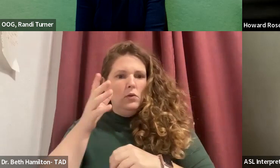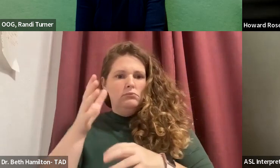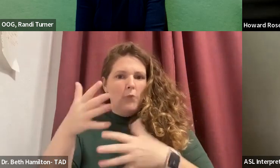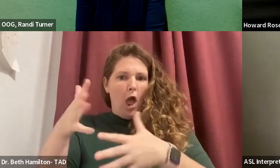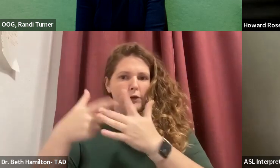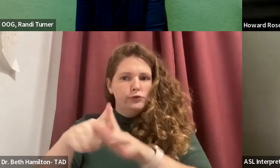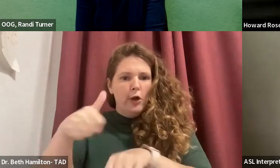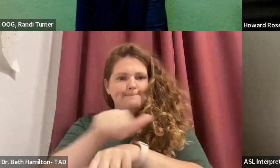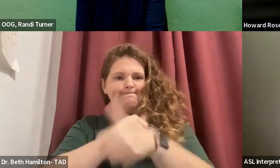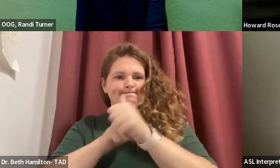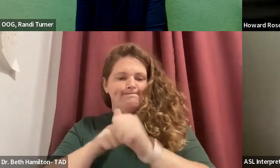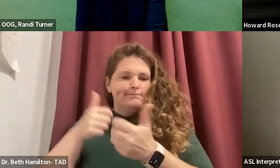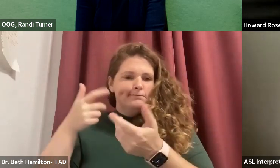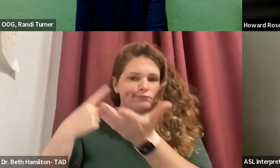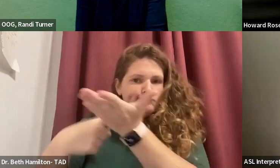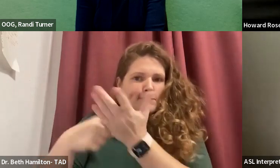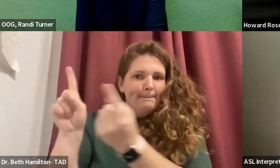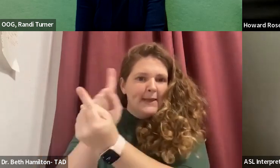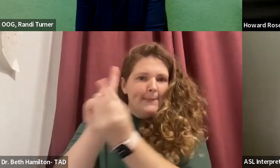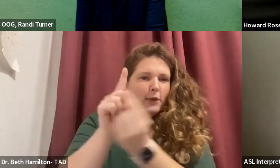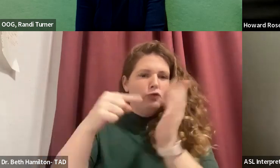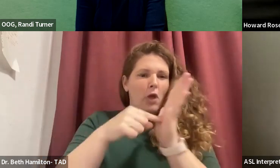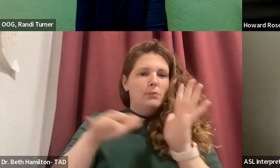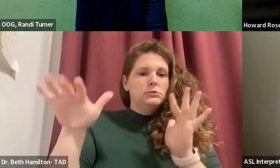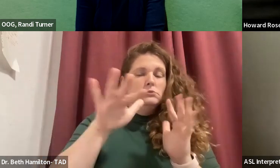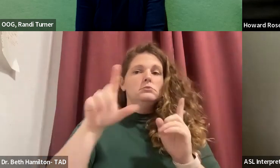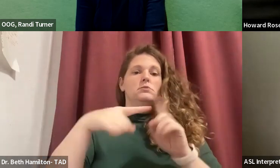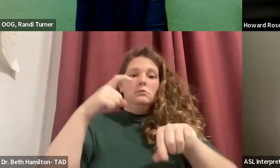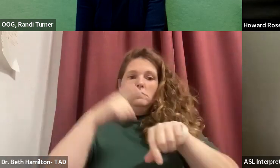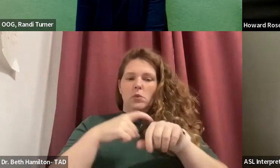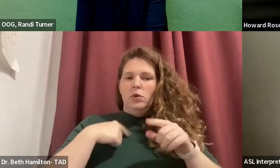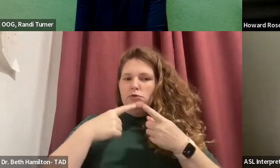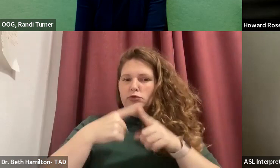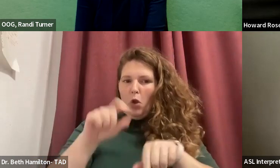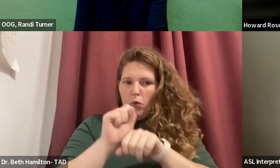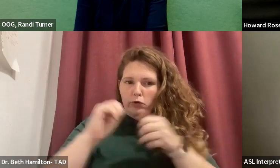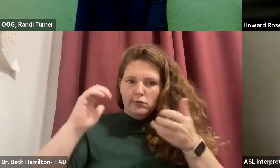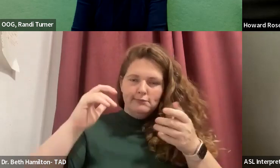funding, etc. Honestly, we don't know, we never know who is goinged to be opposed